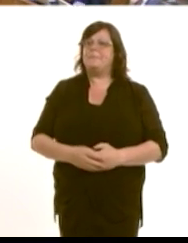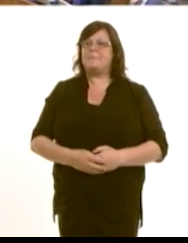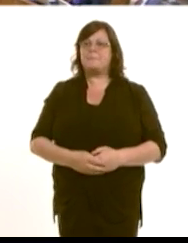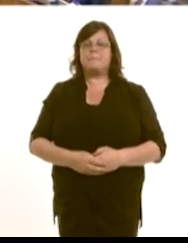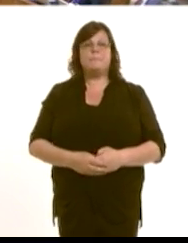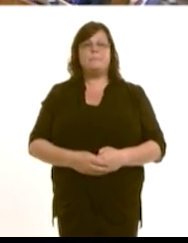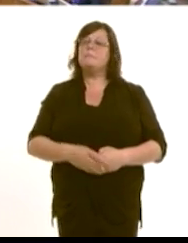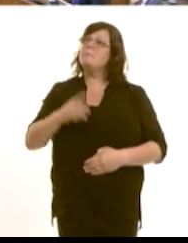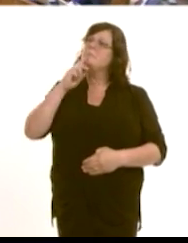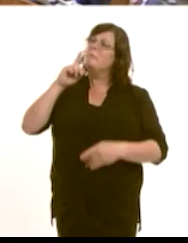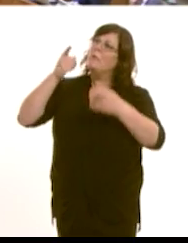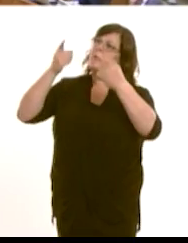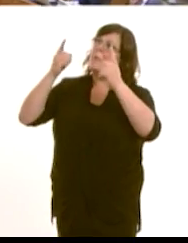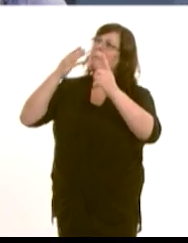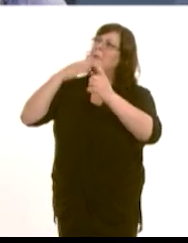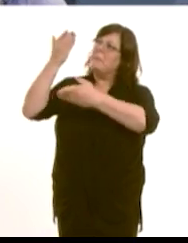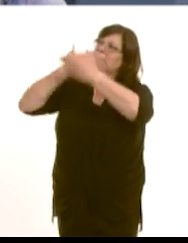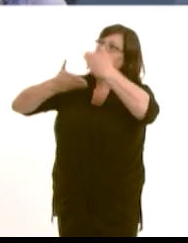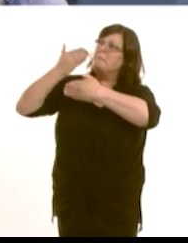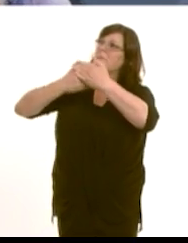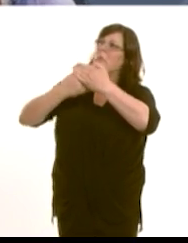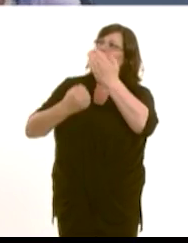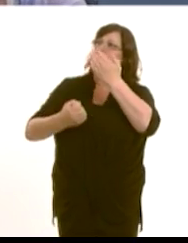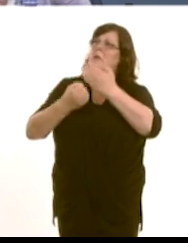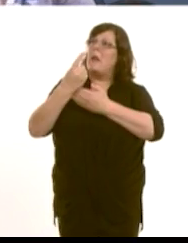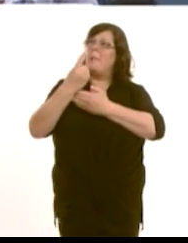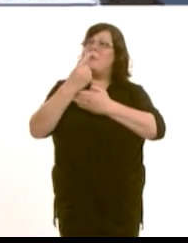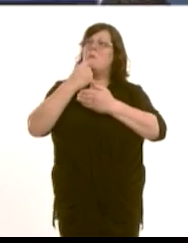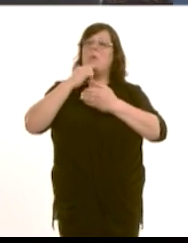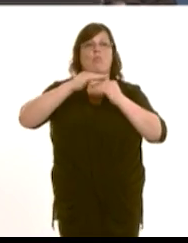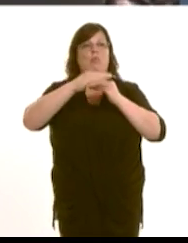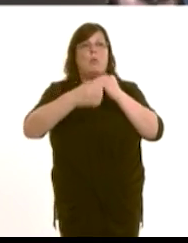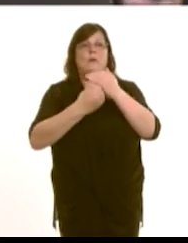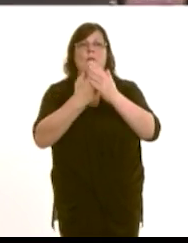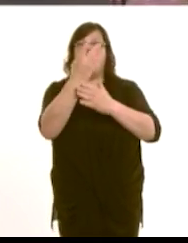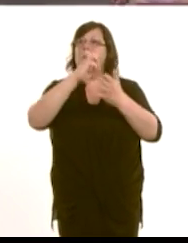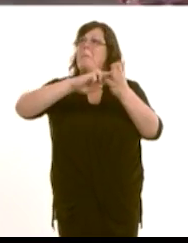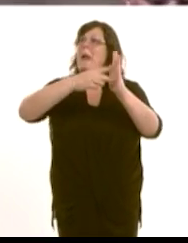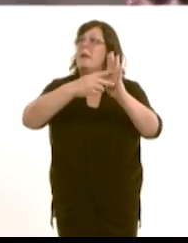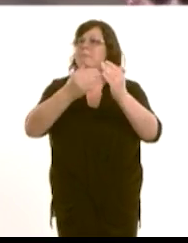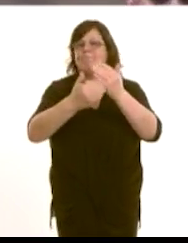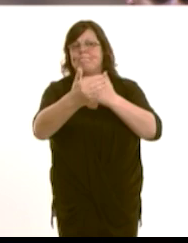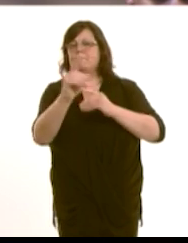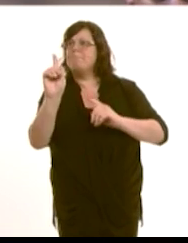Will the First Minister make a statement on the future of the rural development plan? OAQ(5)0117(FM)[W] Carwyn Jones: We know, of course, that this